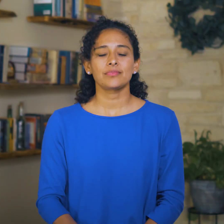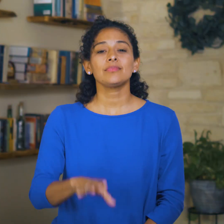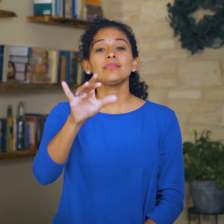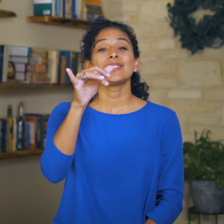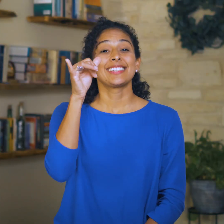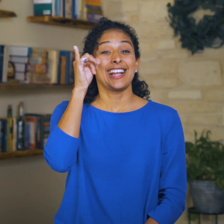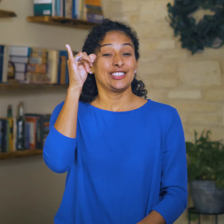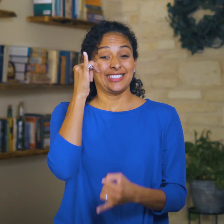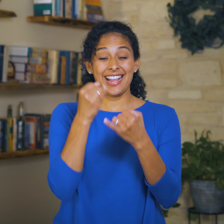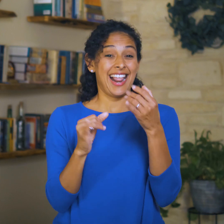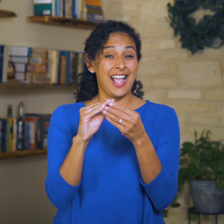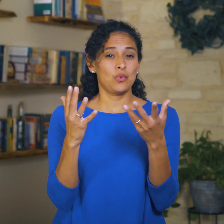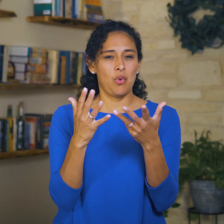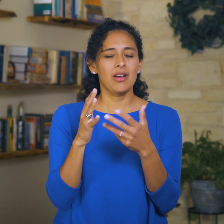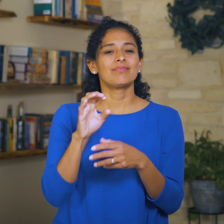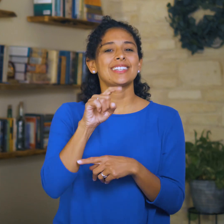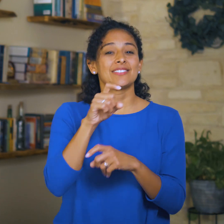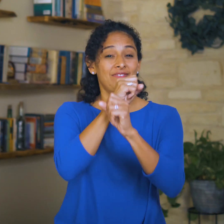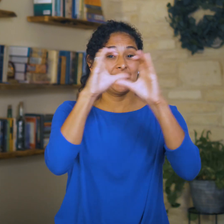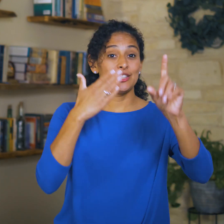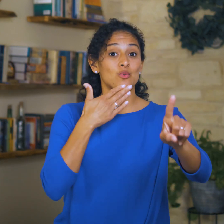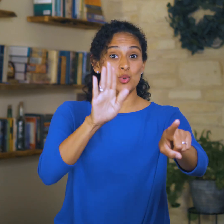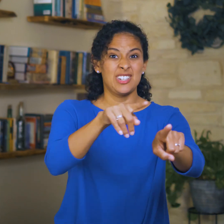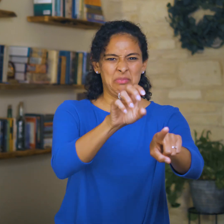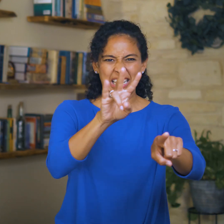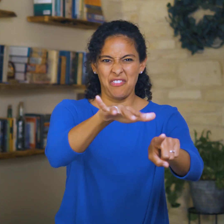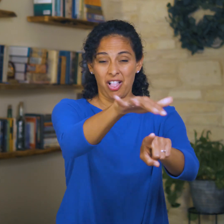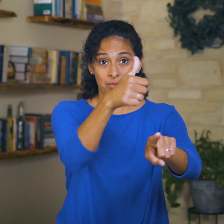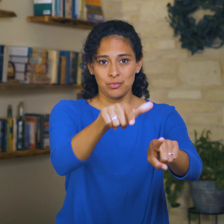Yesterday we left off in Ezekiel’s vision of Jerusalem’s evil.